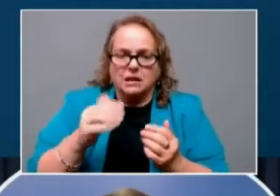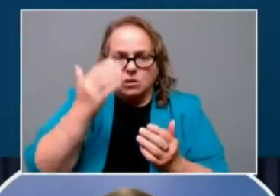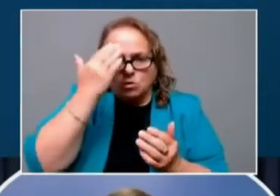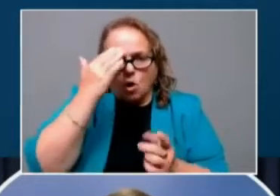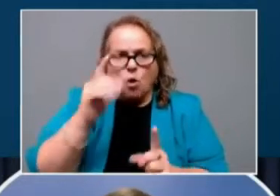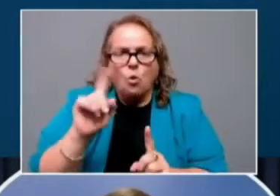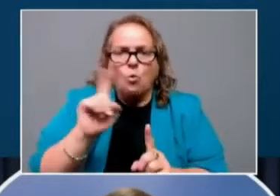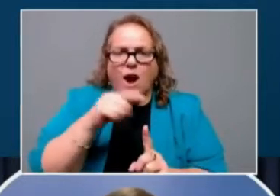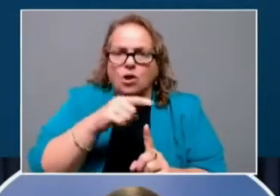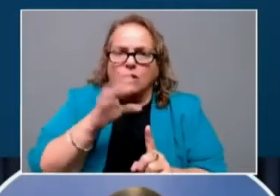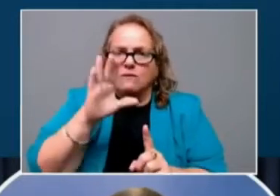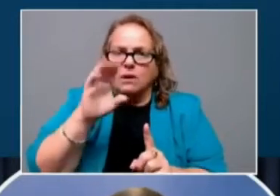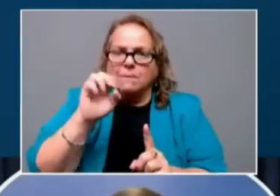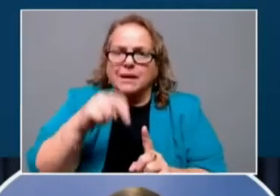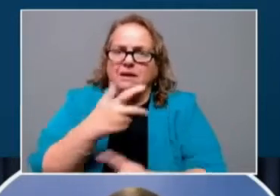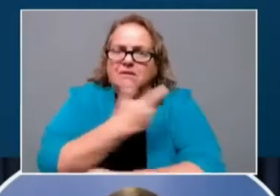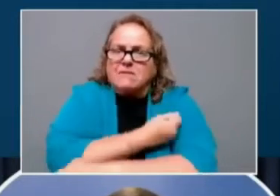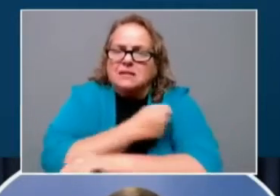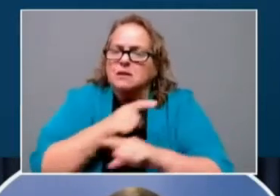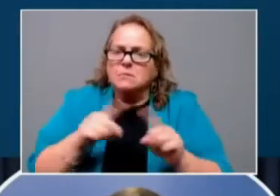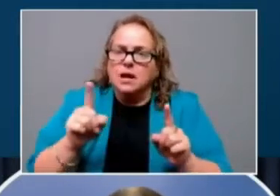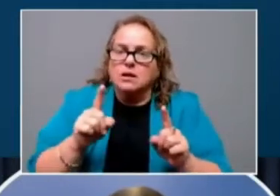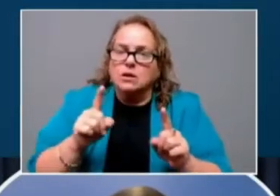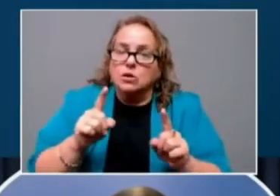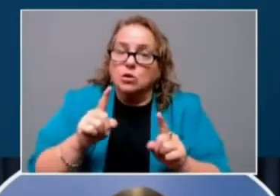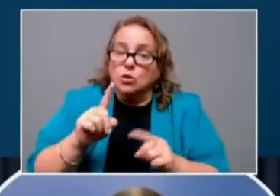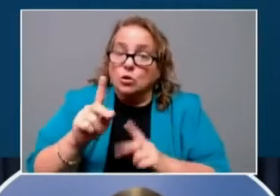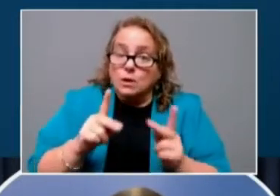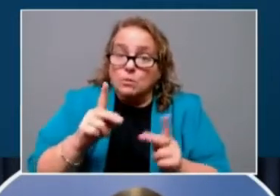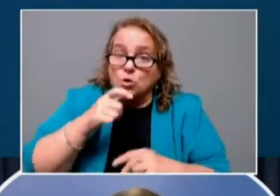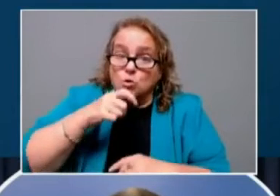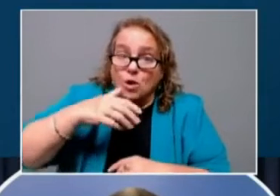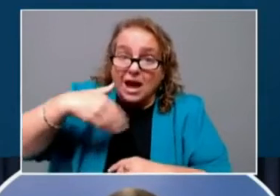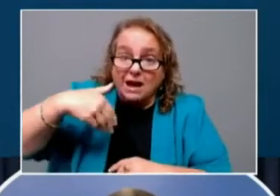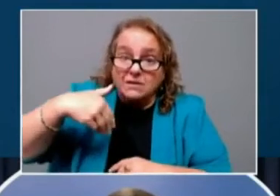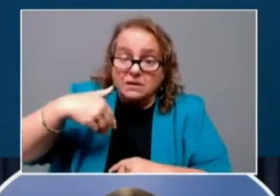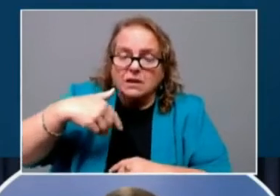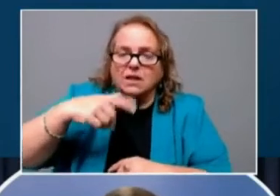the point where those that haven't they need you they need someone that they